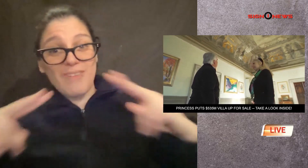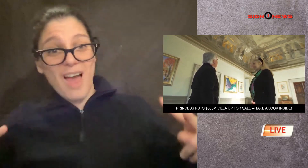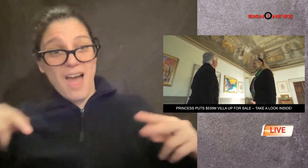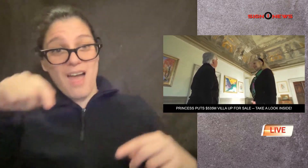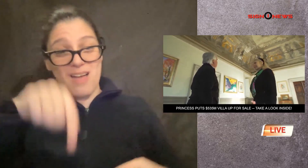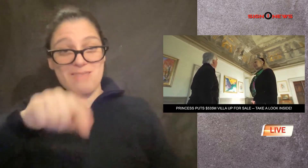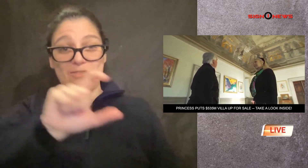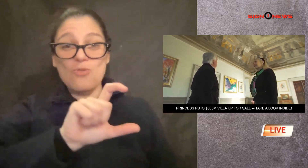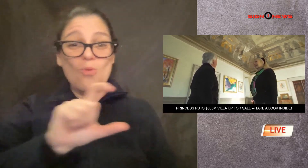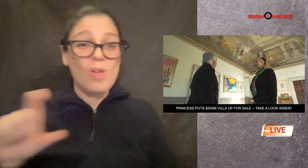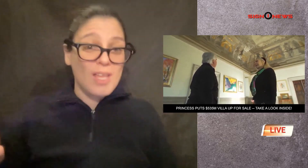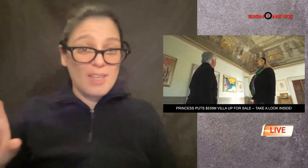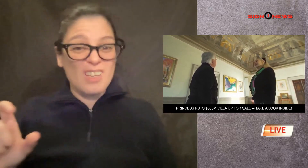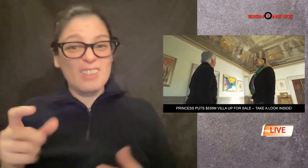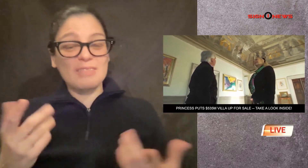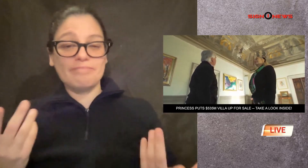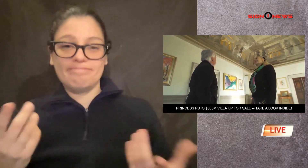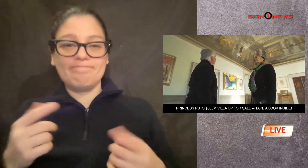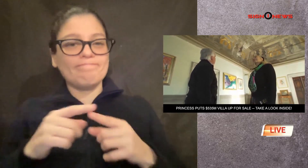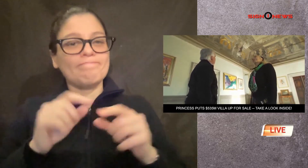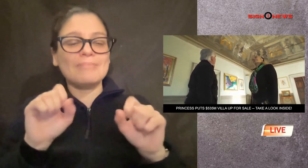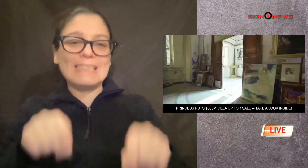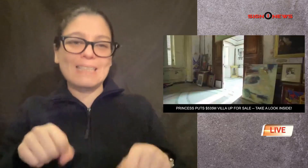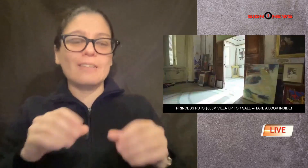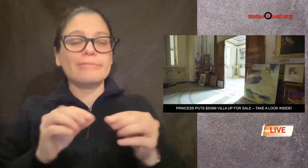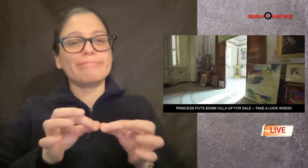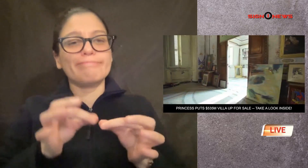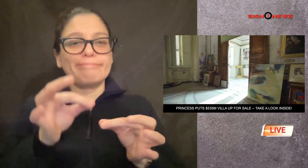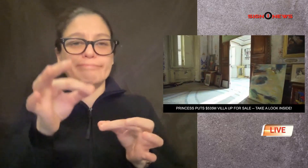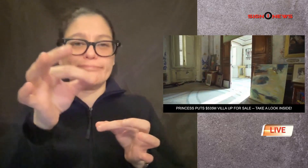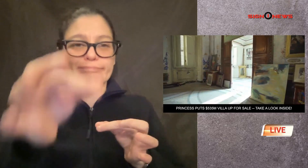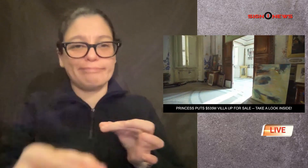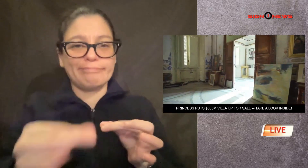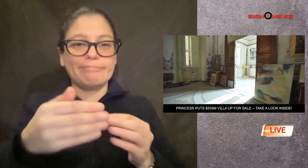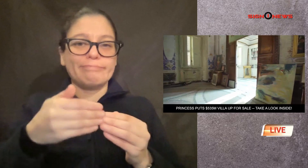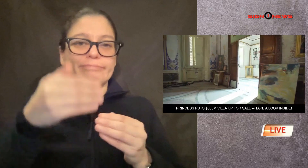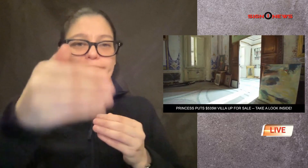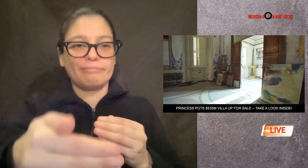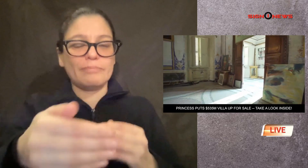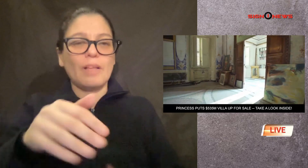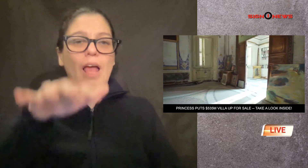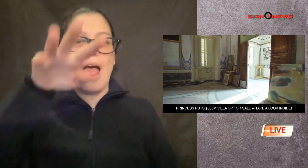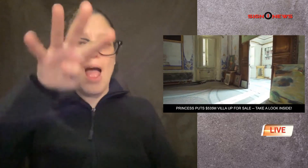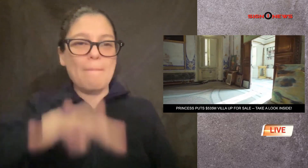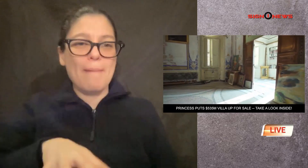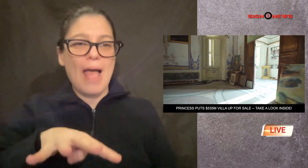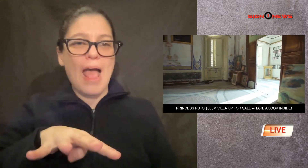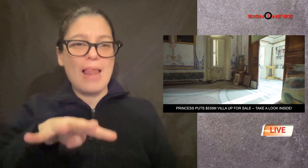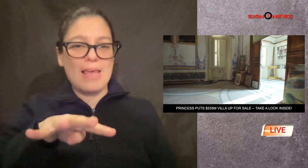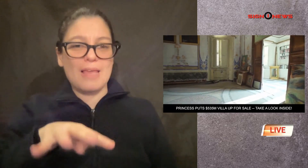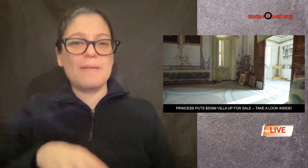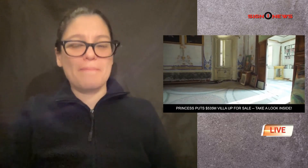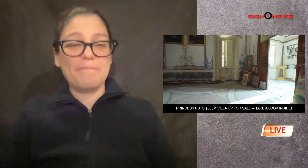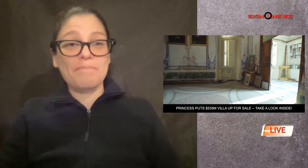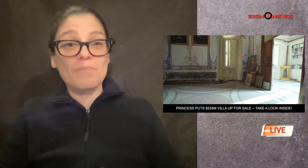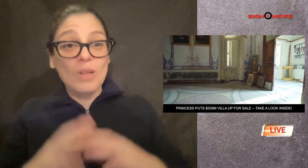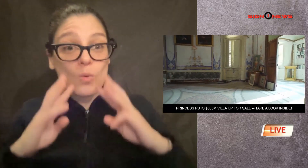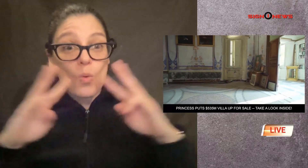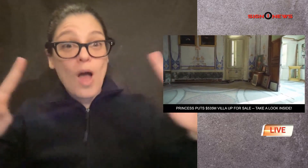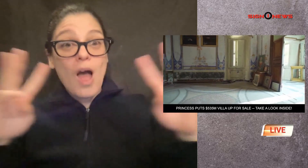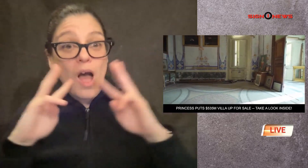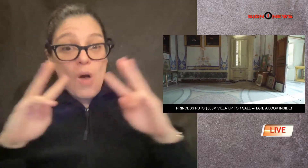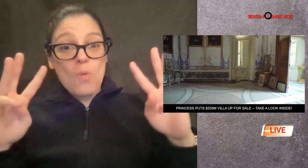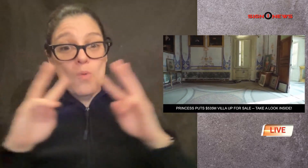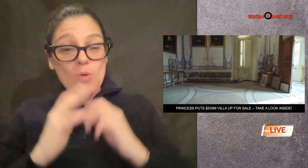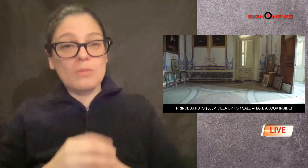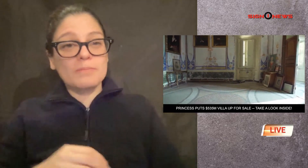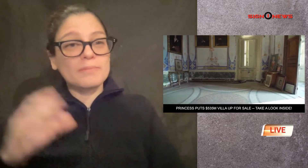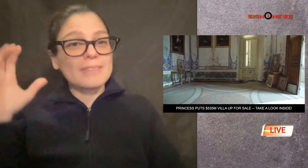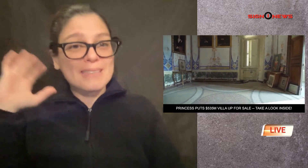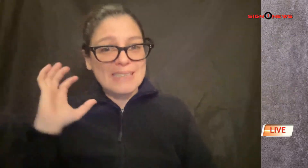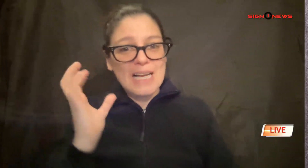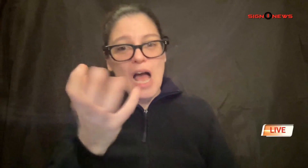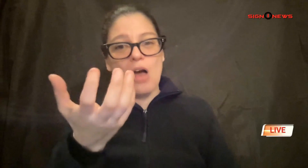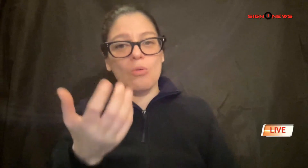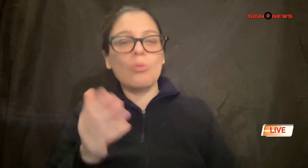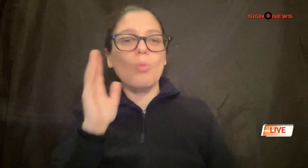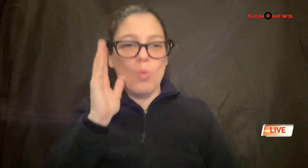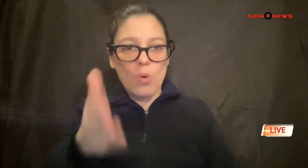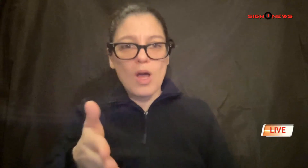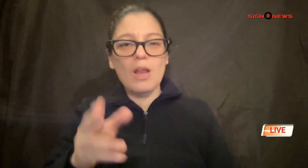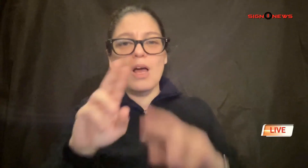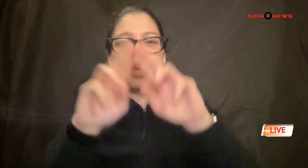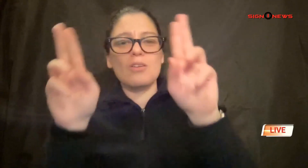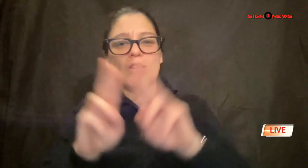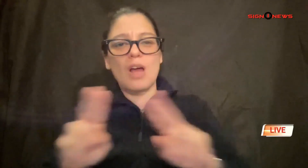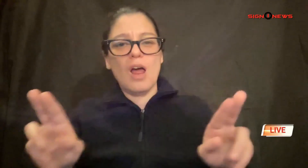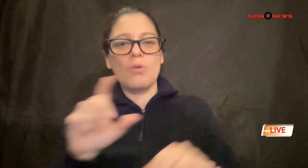this week so it goes back on the auction block in April wow Sign1News will be broadcasting